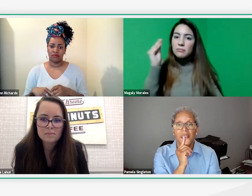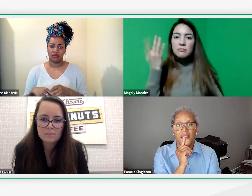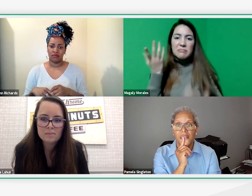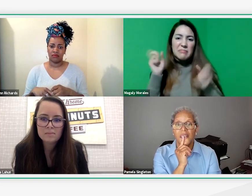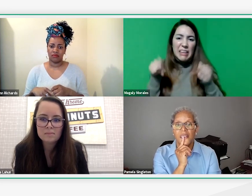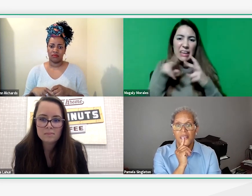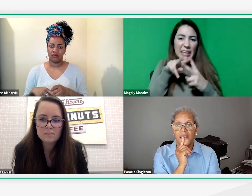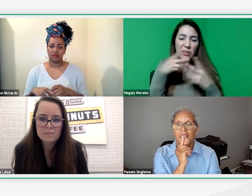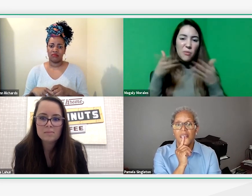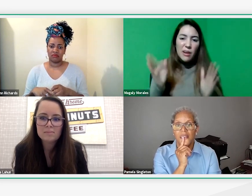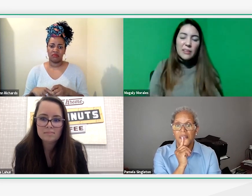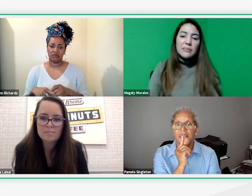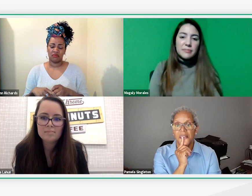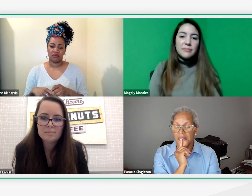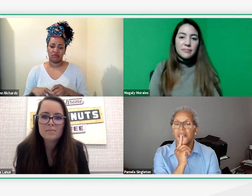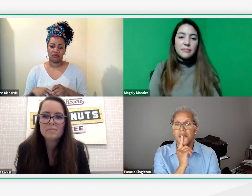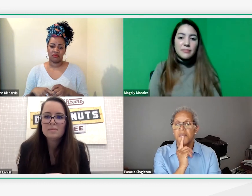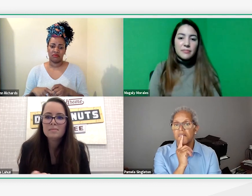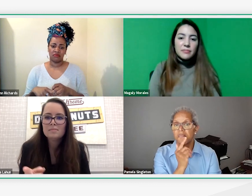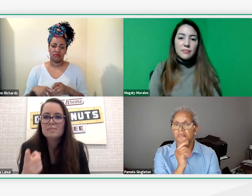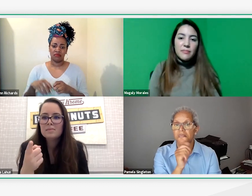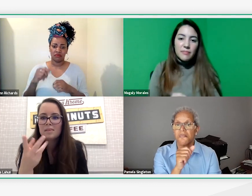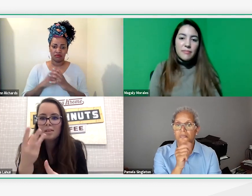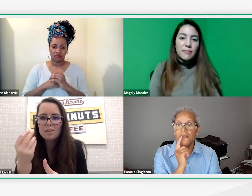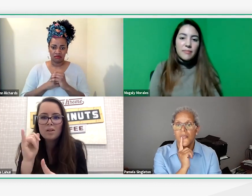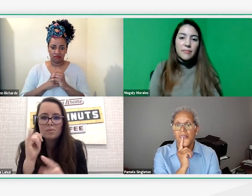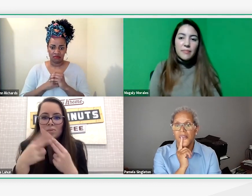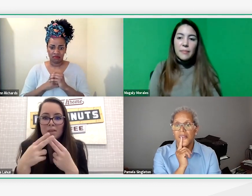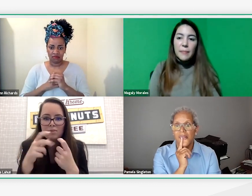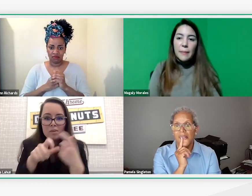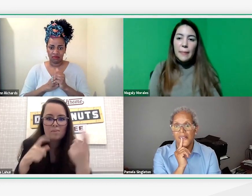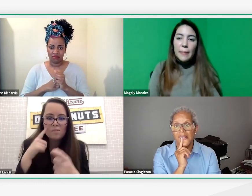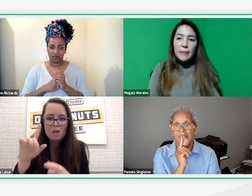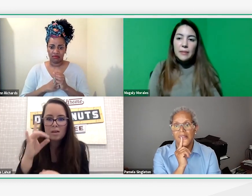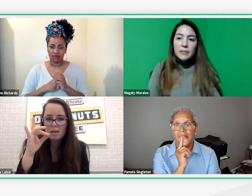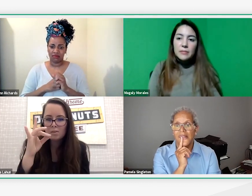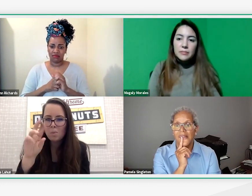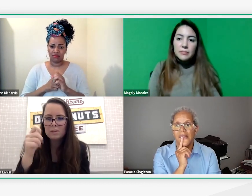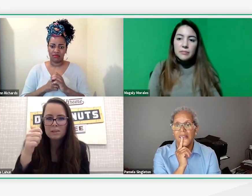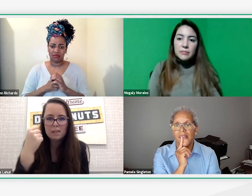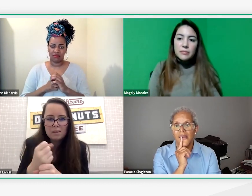The physical paper is good to keep. You can also scan them and have them available electronically.